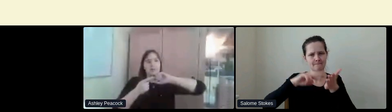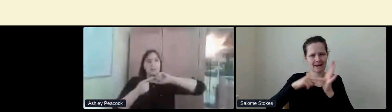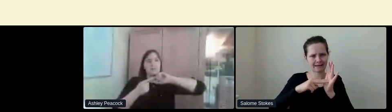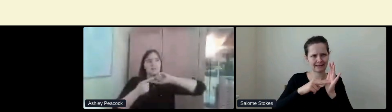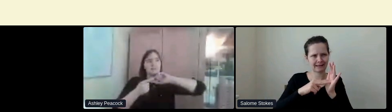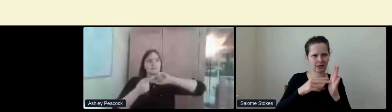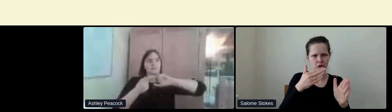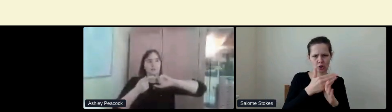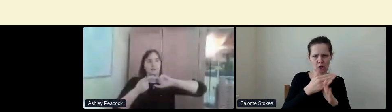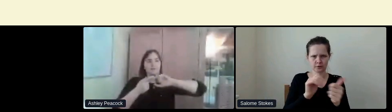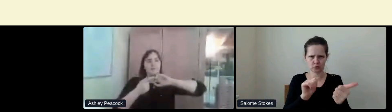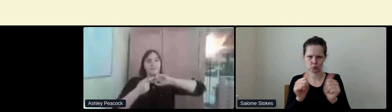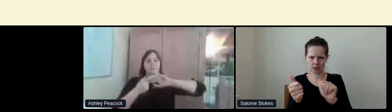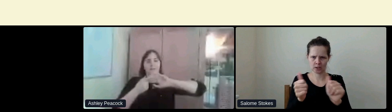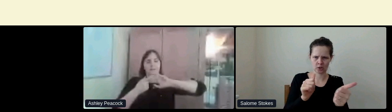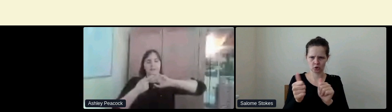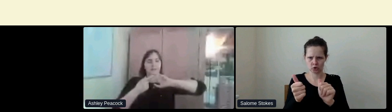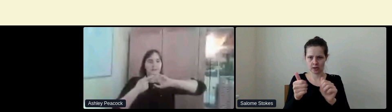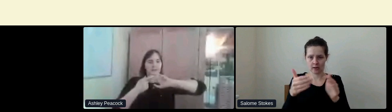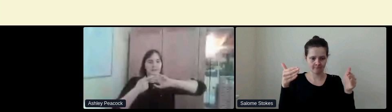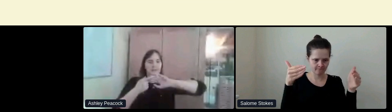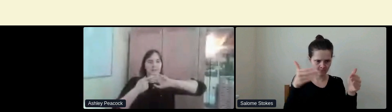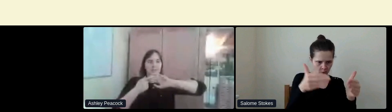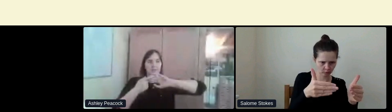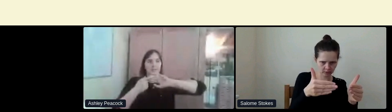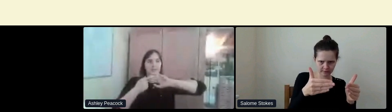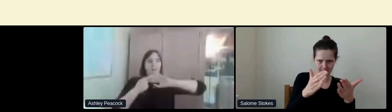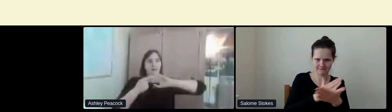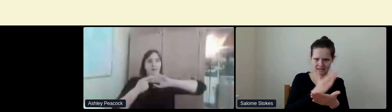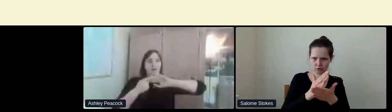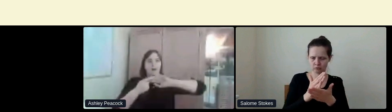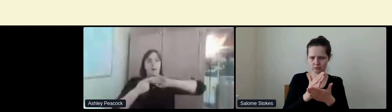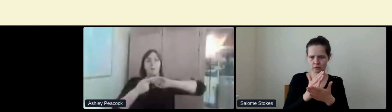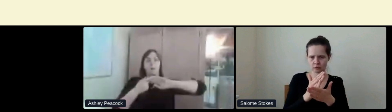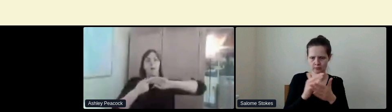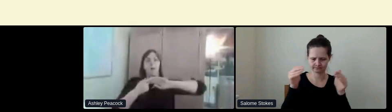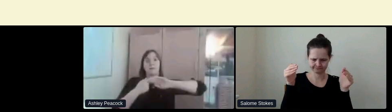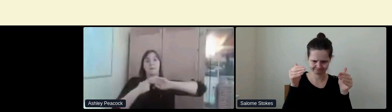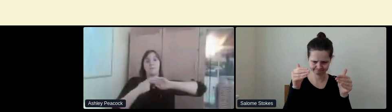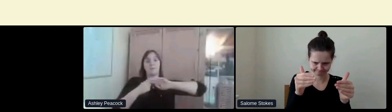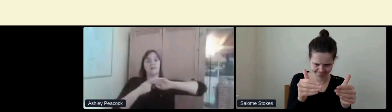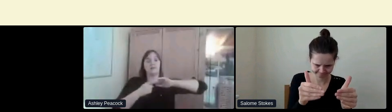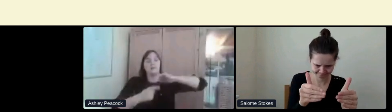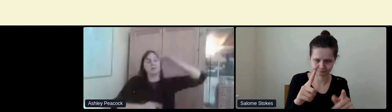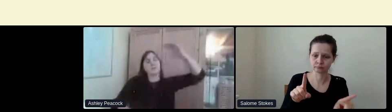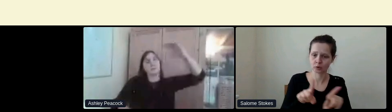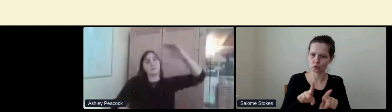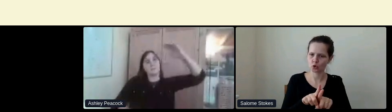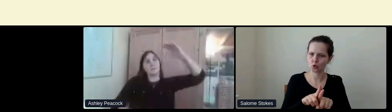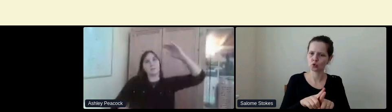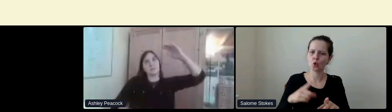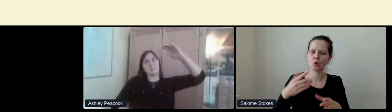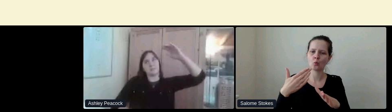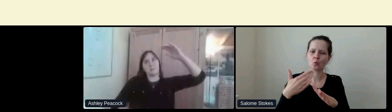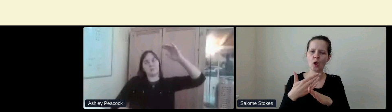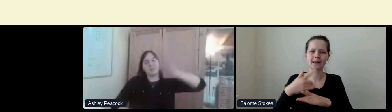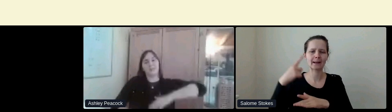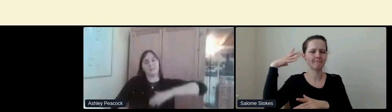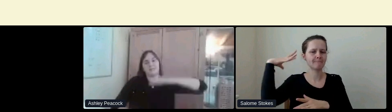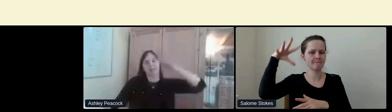focus - your ability to regulate your attention and working memory. Those are processes that